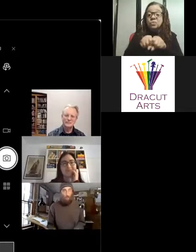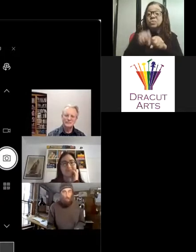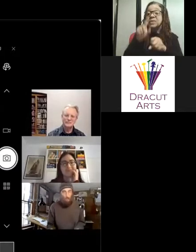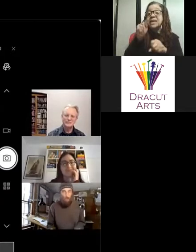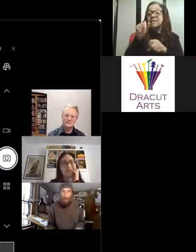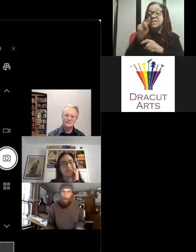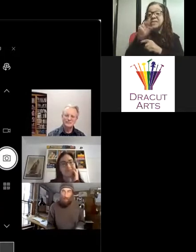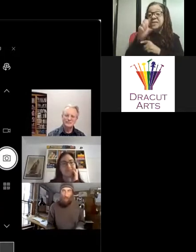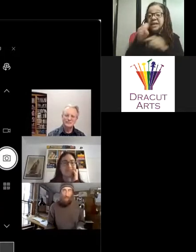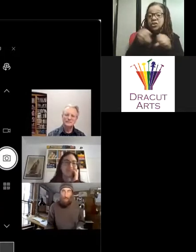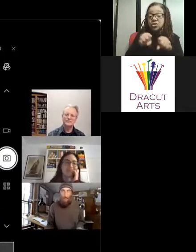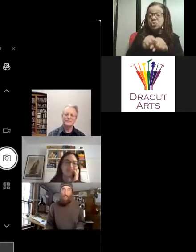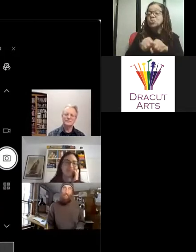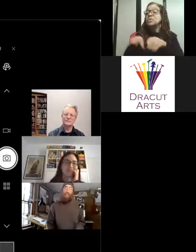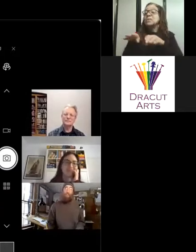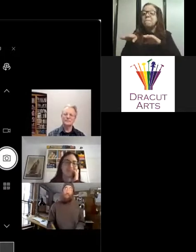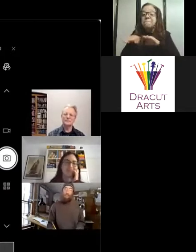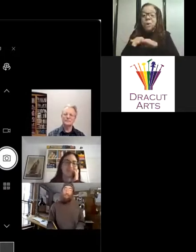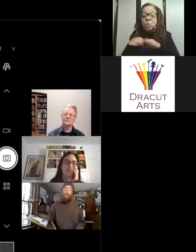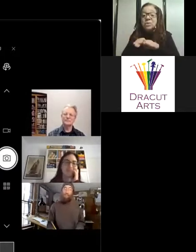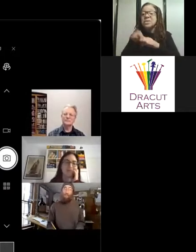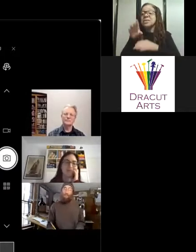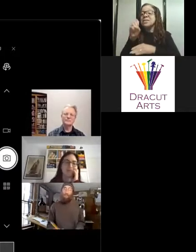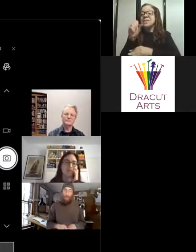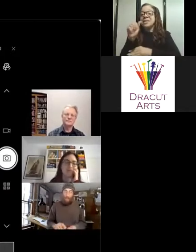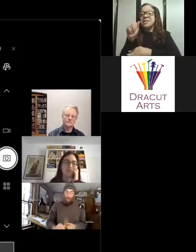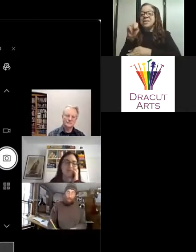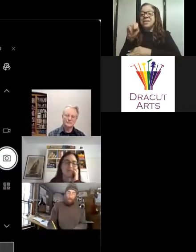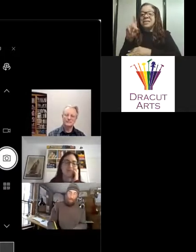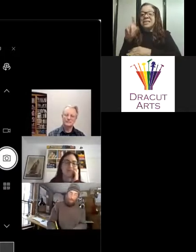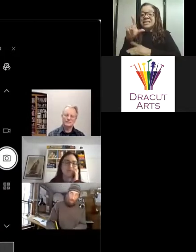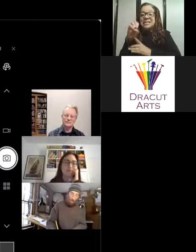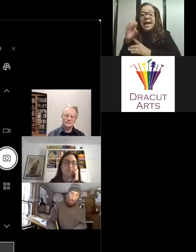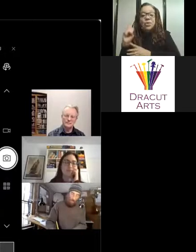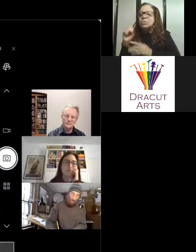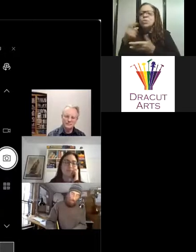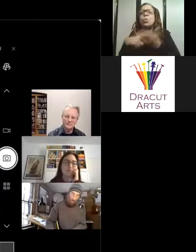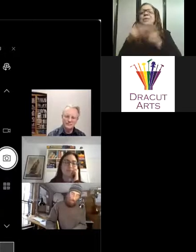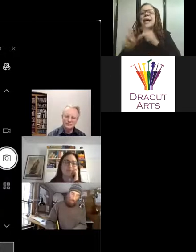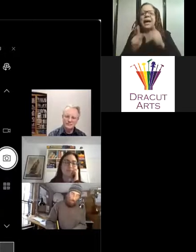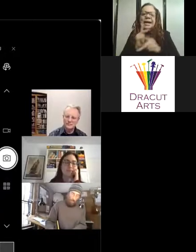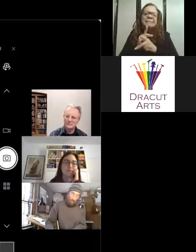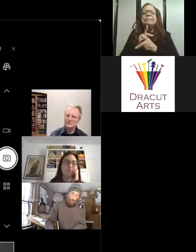shoes, sandals, nothing? I have to do some research for that. So maybe I'll keep it super simple,